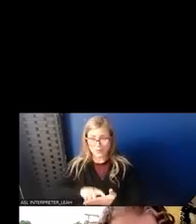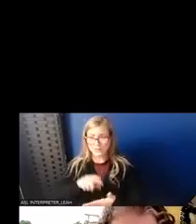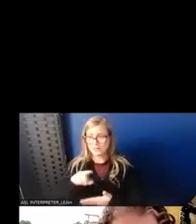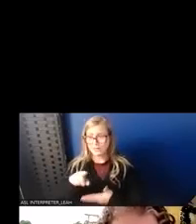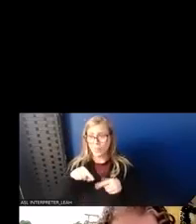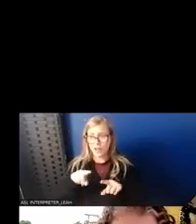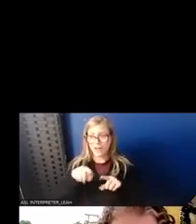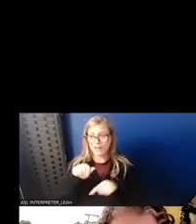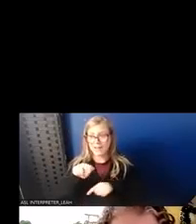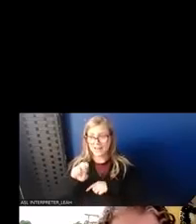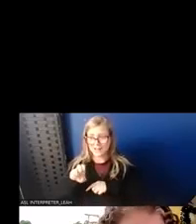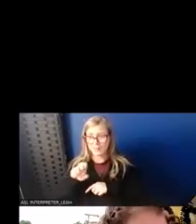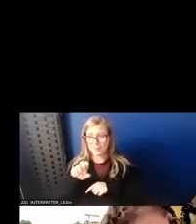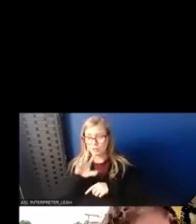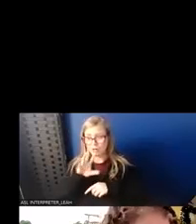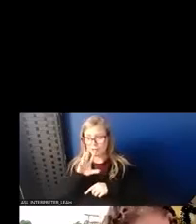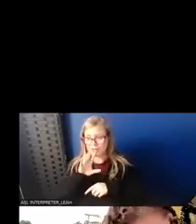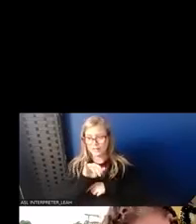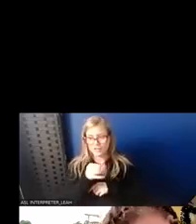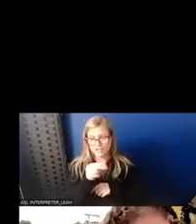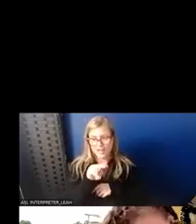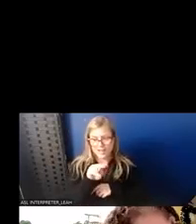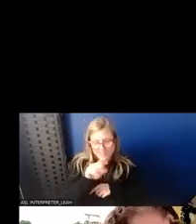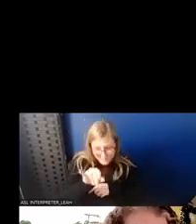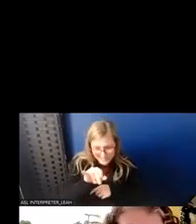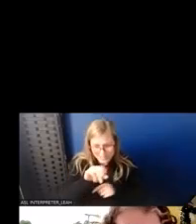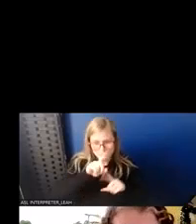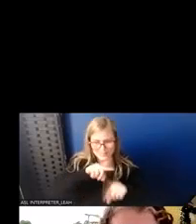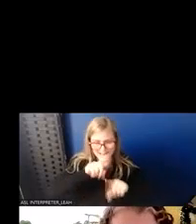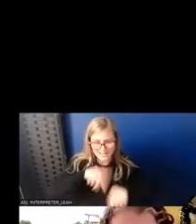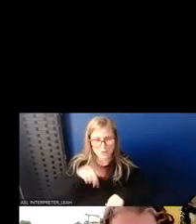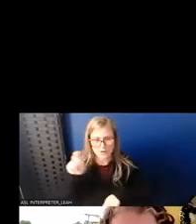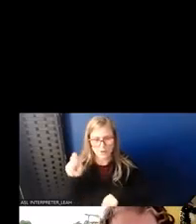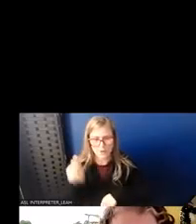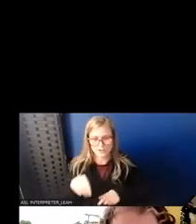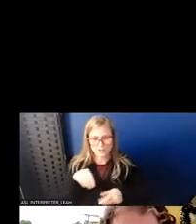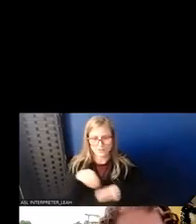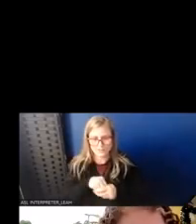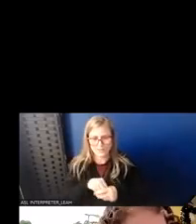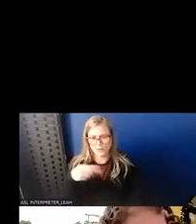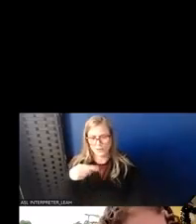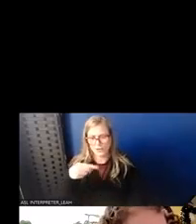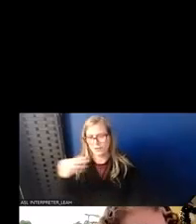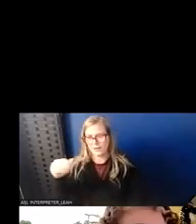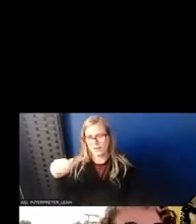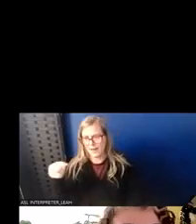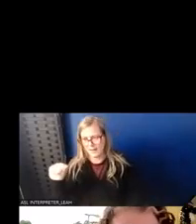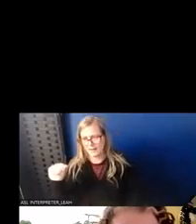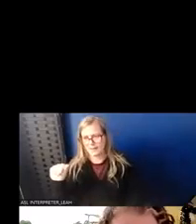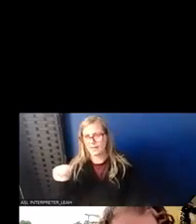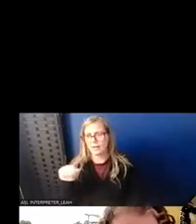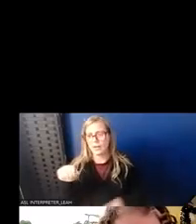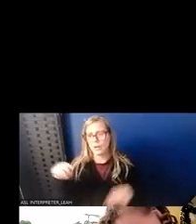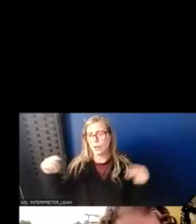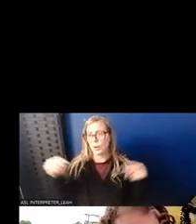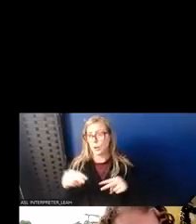Jeni was answering questions in the Q&A. So you guys can kind of look at some of the questions they've